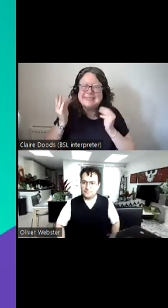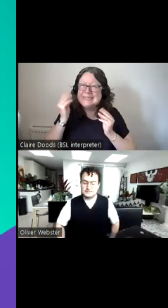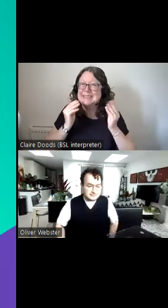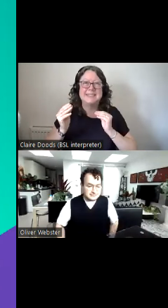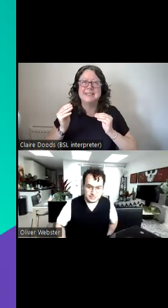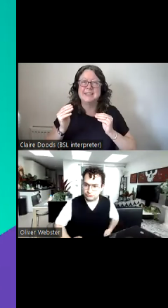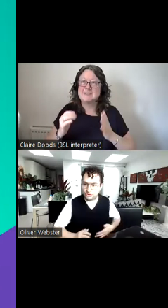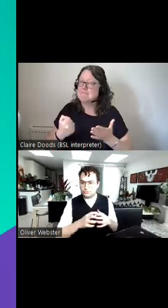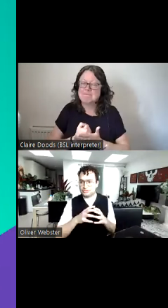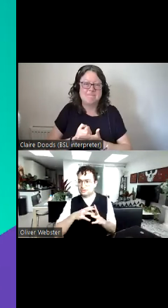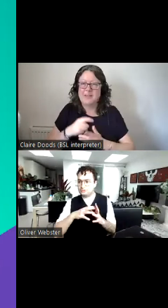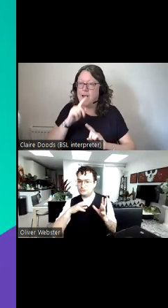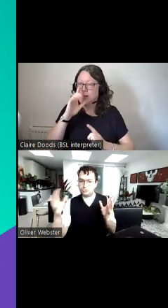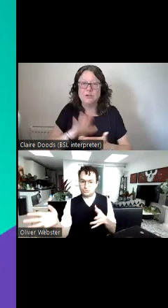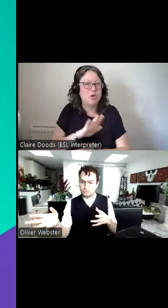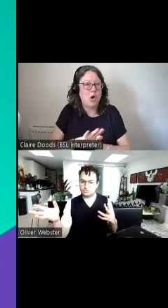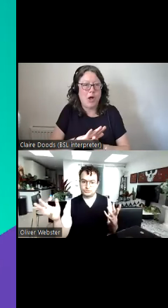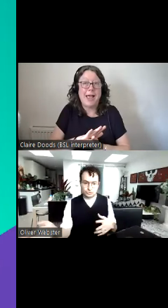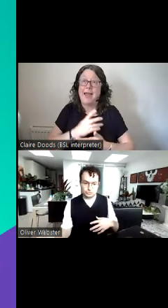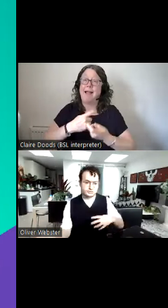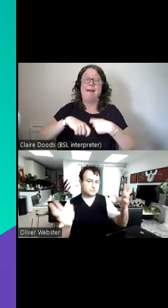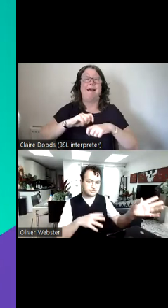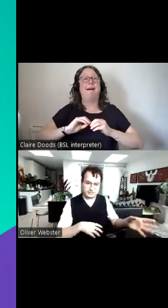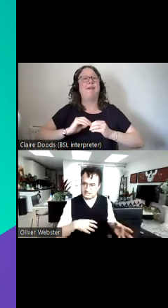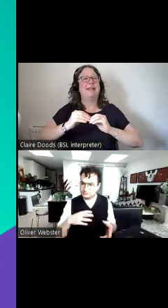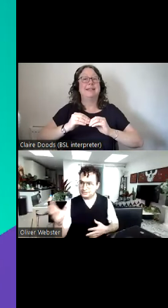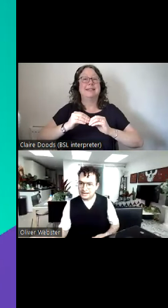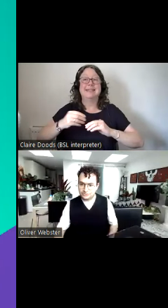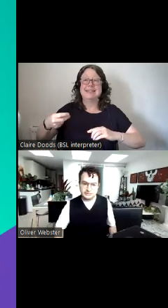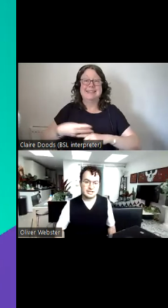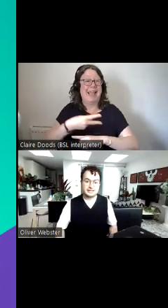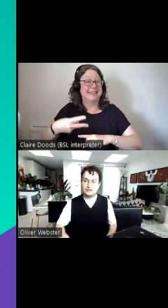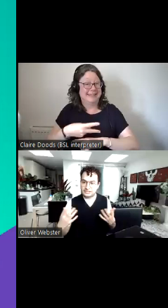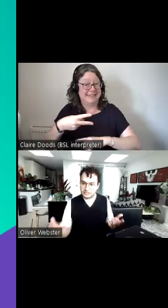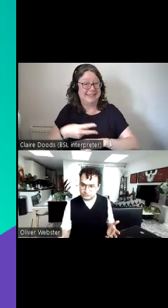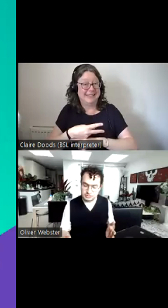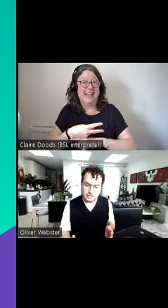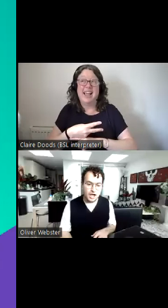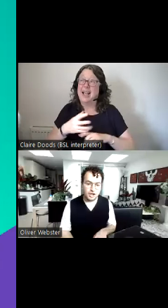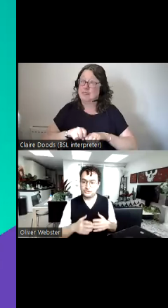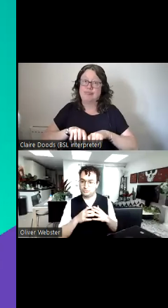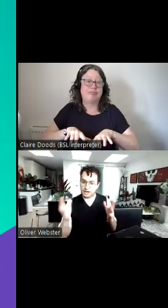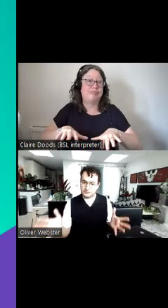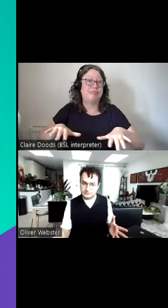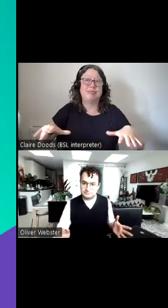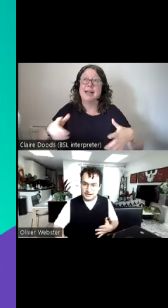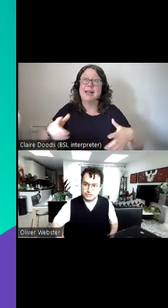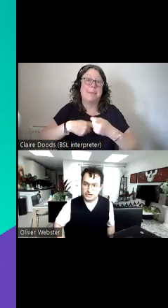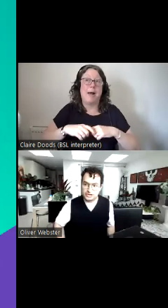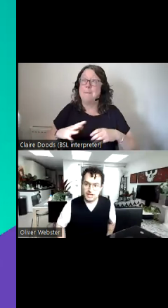Since then it's grown to include talks and tours and museums and galleries and now digital, which is what I've been managing.